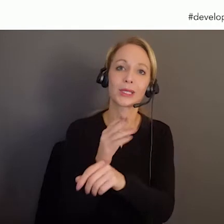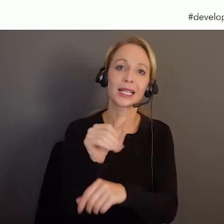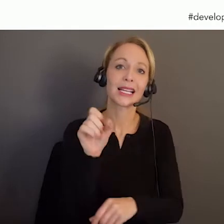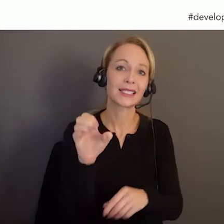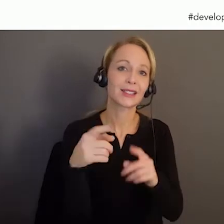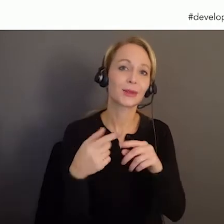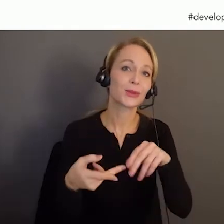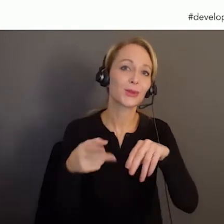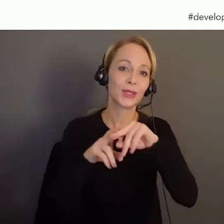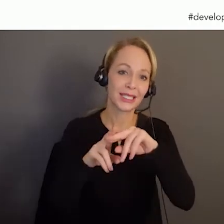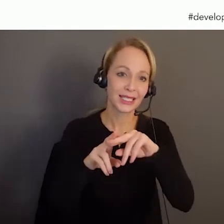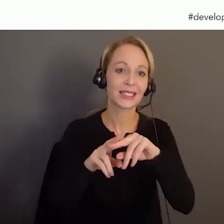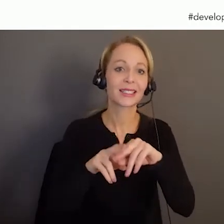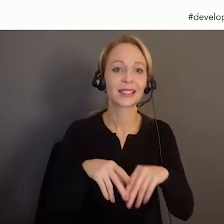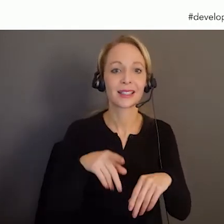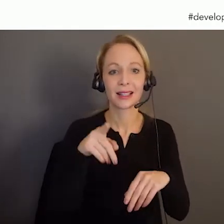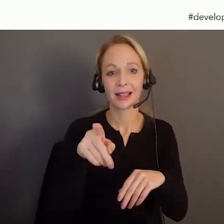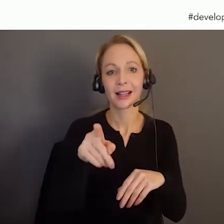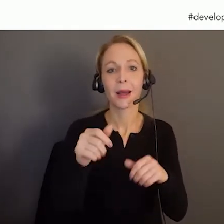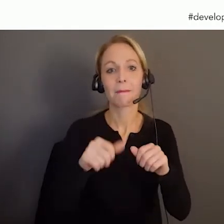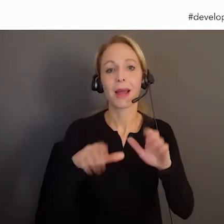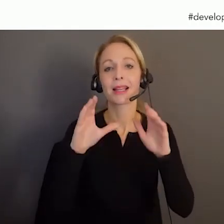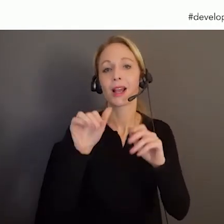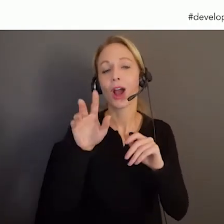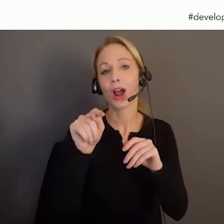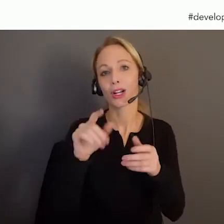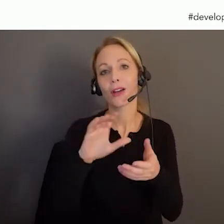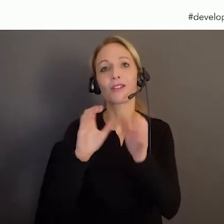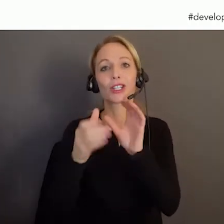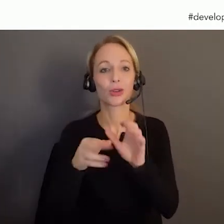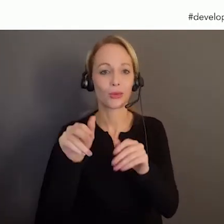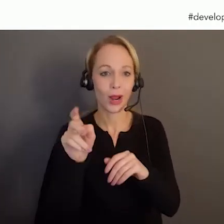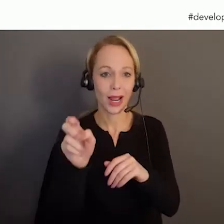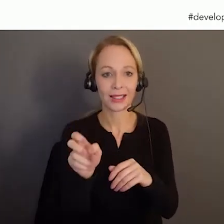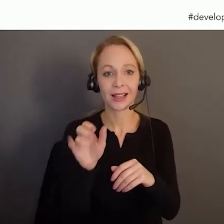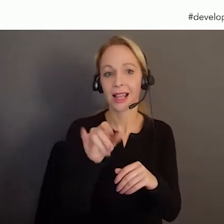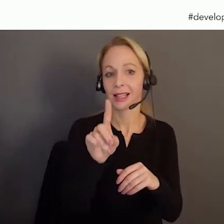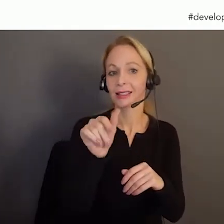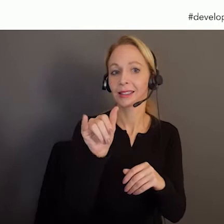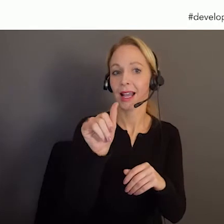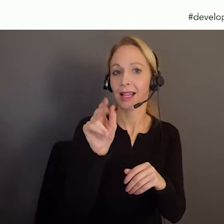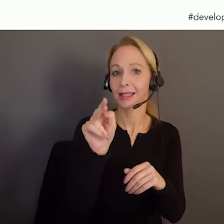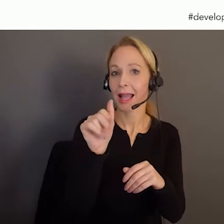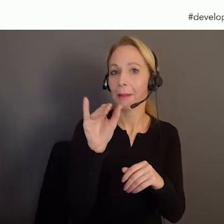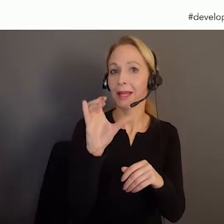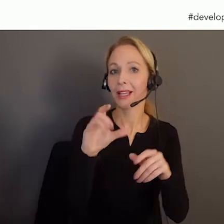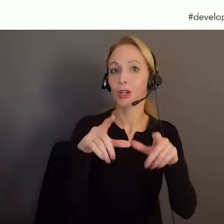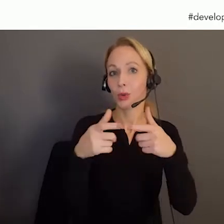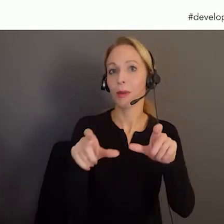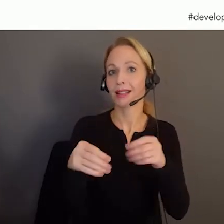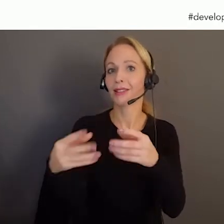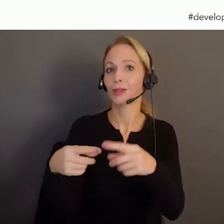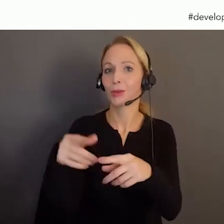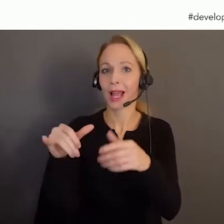THE USE CASE GOAL IS TO INCREASE CONVERSION RATE.